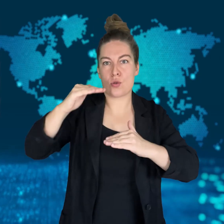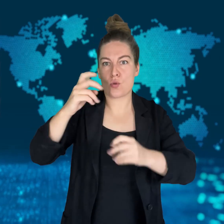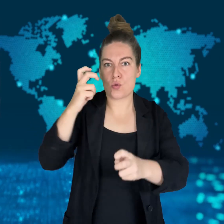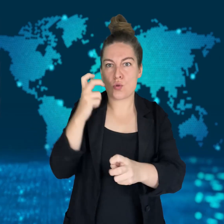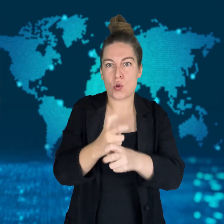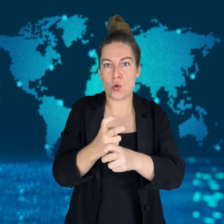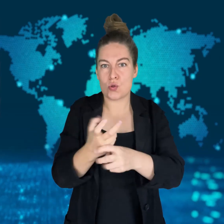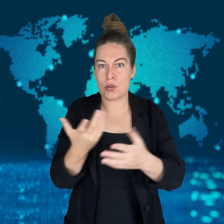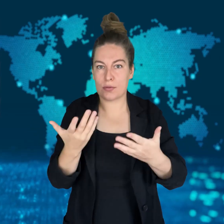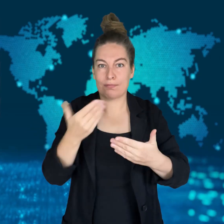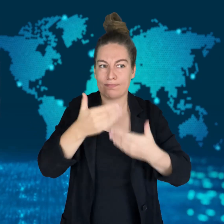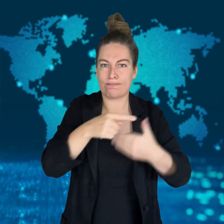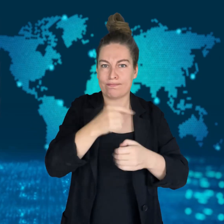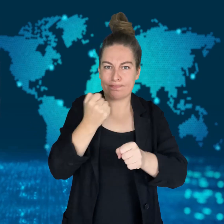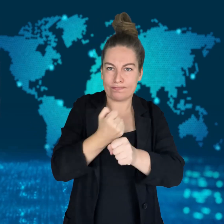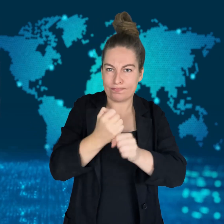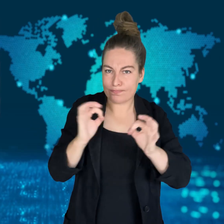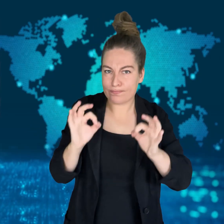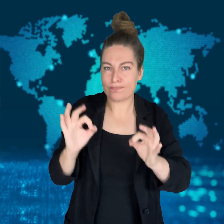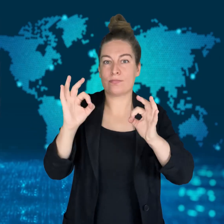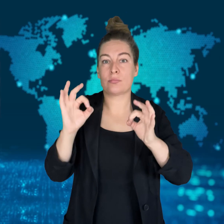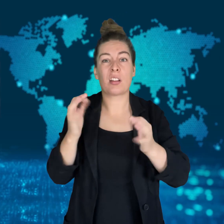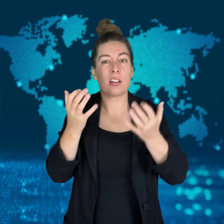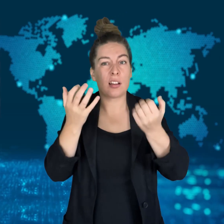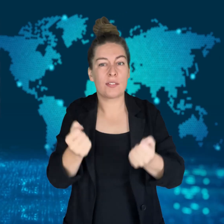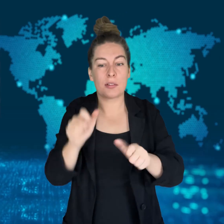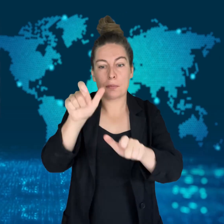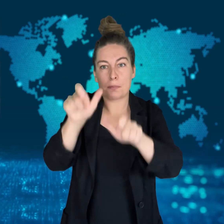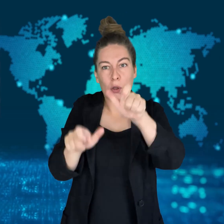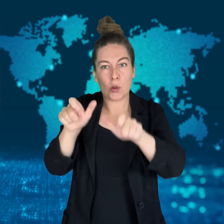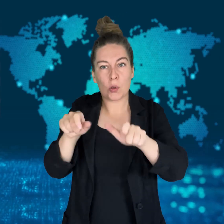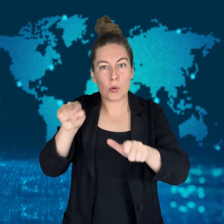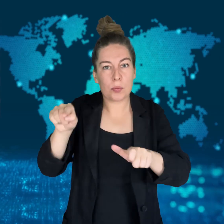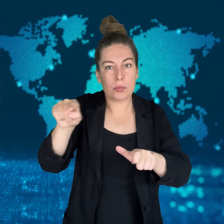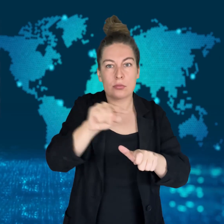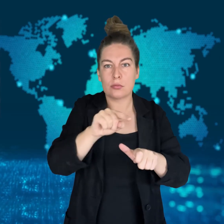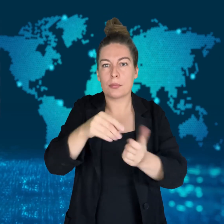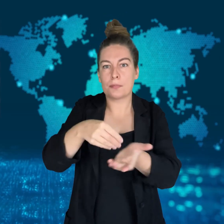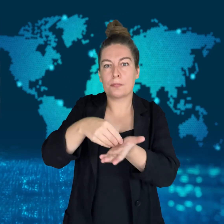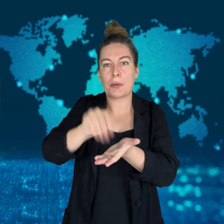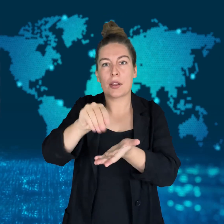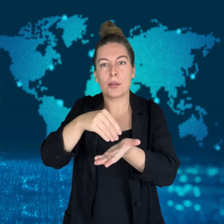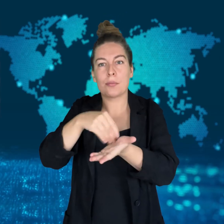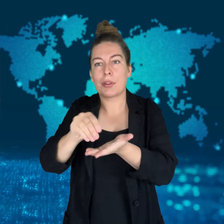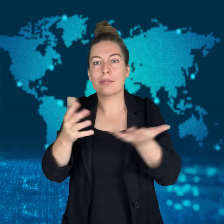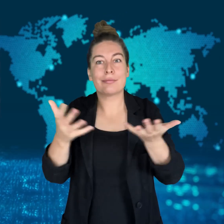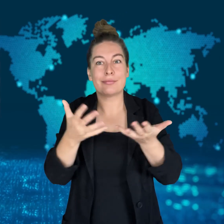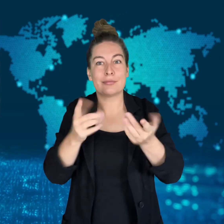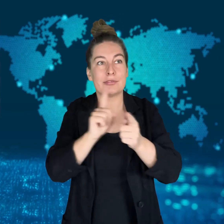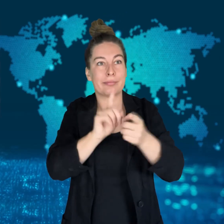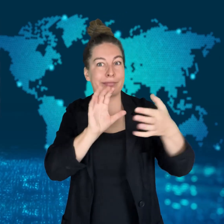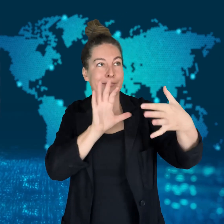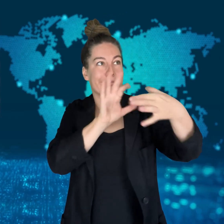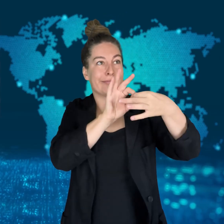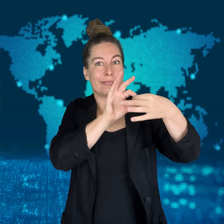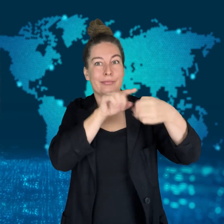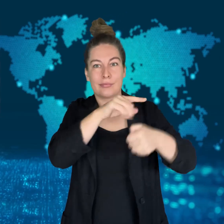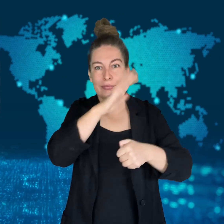to make it harder for Russia to take down the power grid.